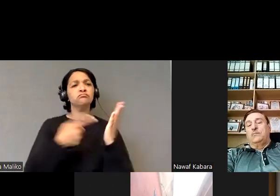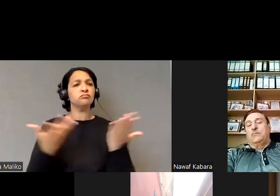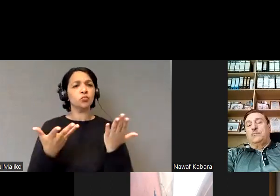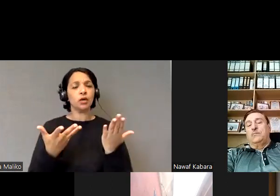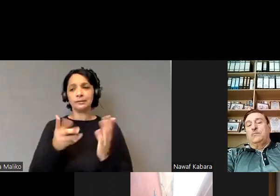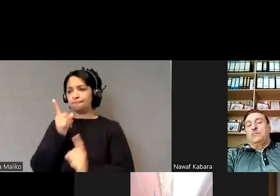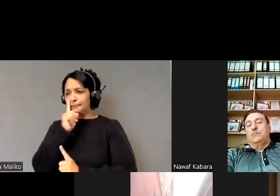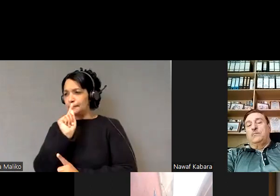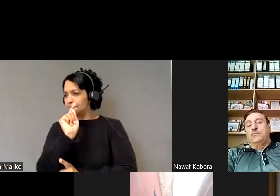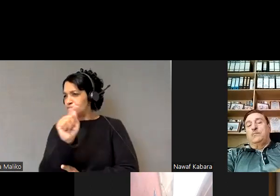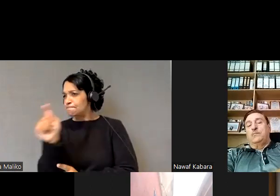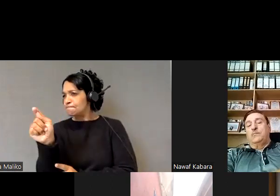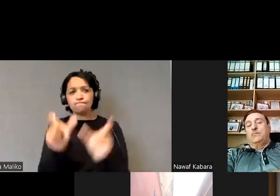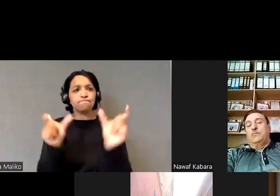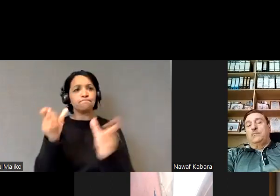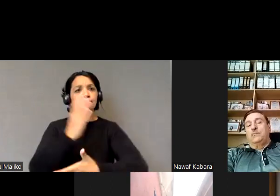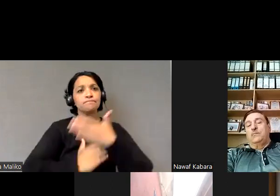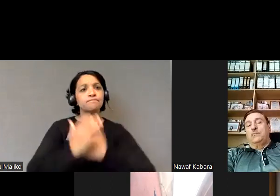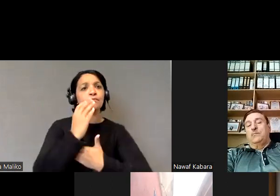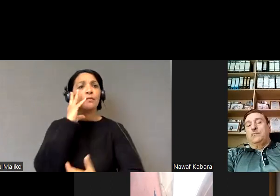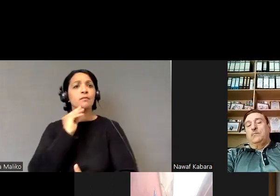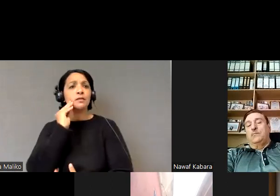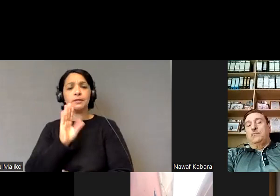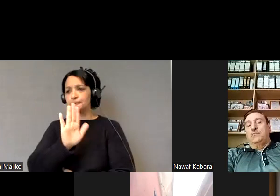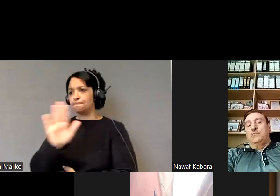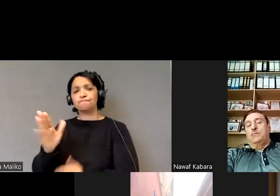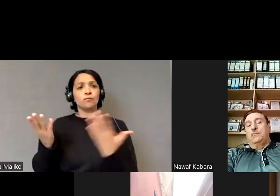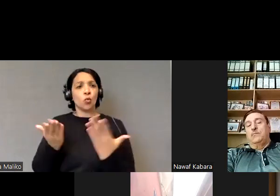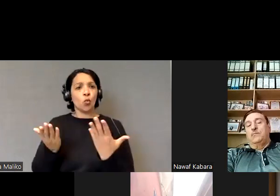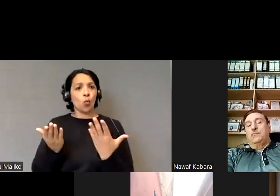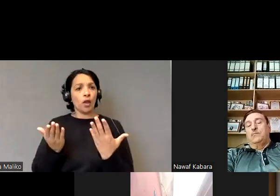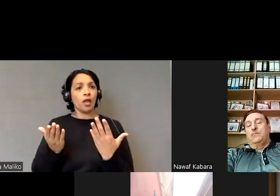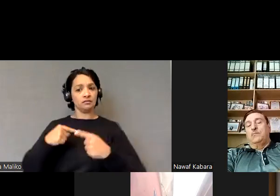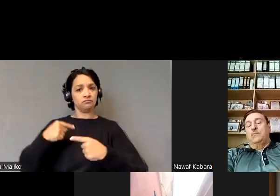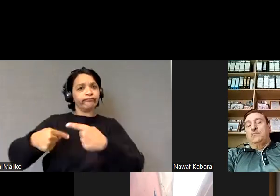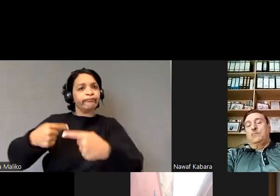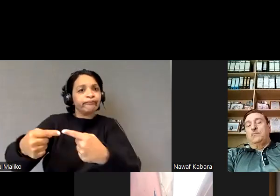experience as persons with disabilities in the peace continuum and in his